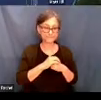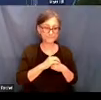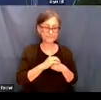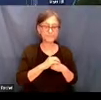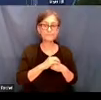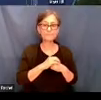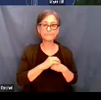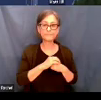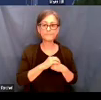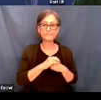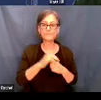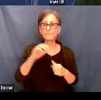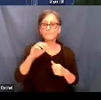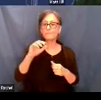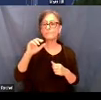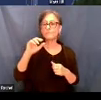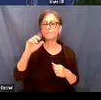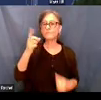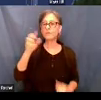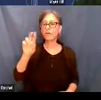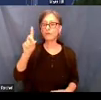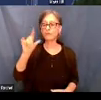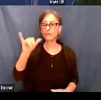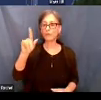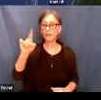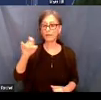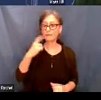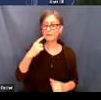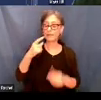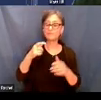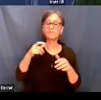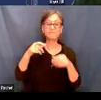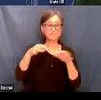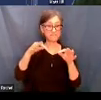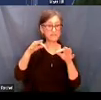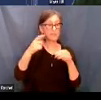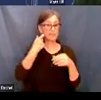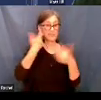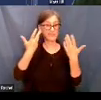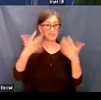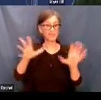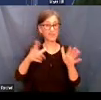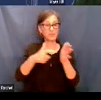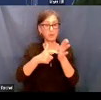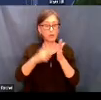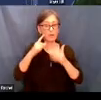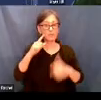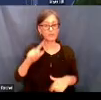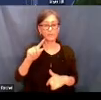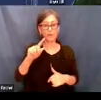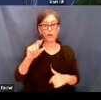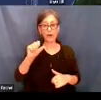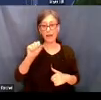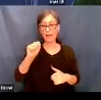So, Matthew just covered the requirements of the CDE per SB373. The following sections